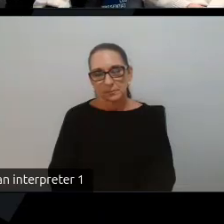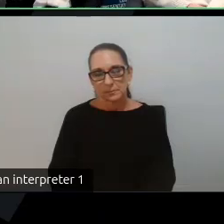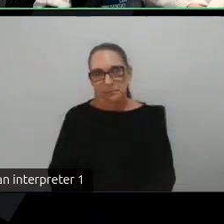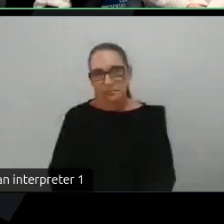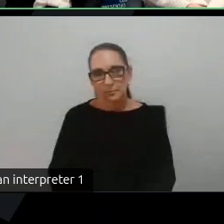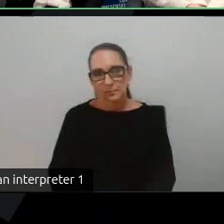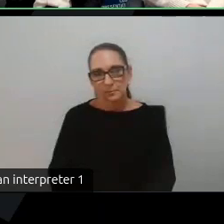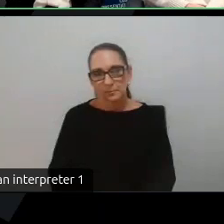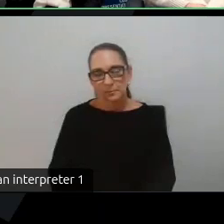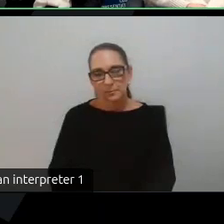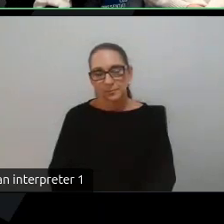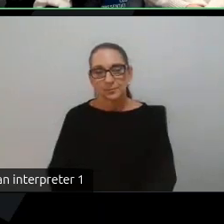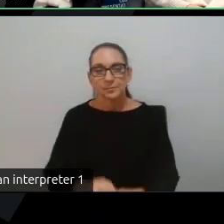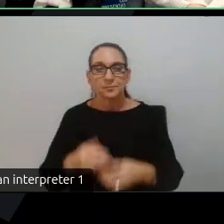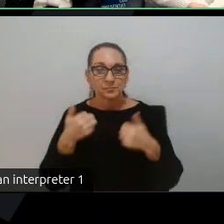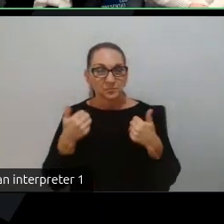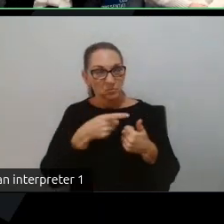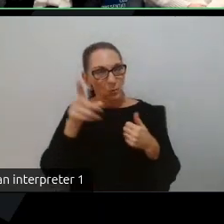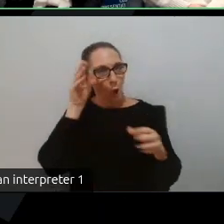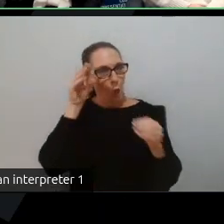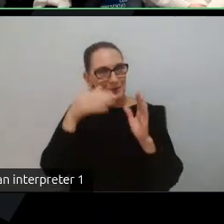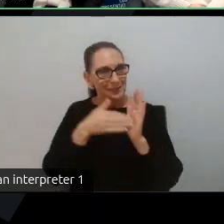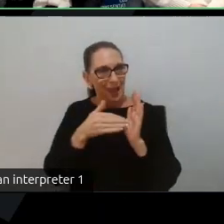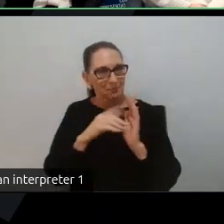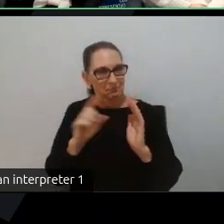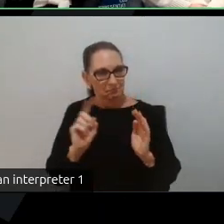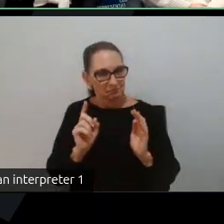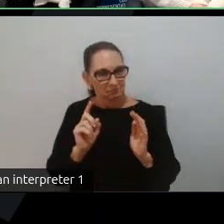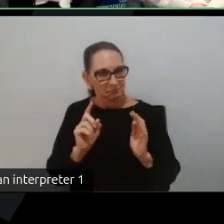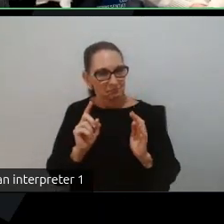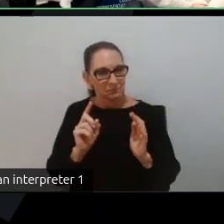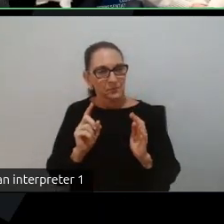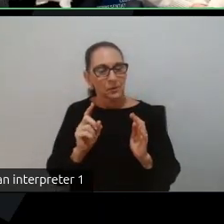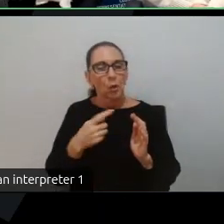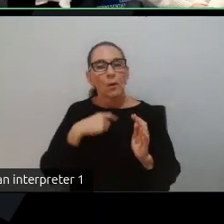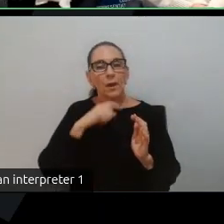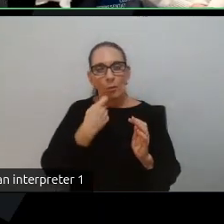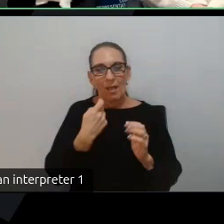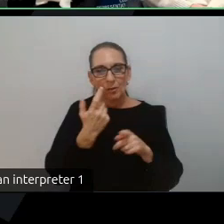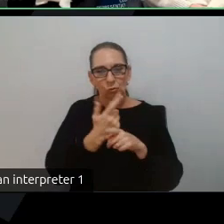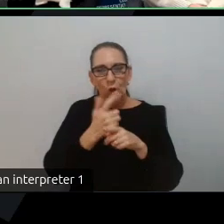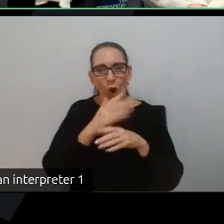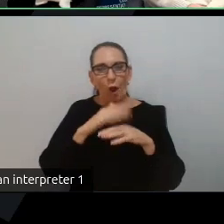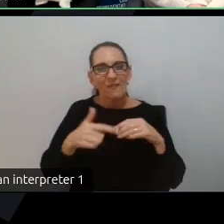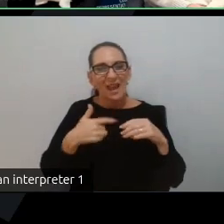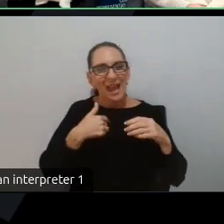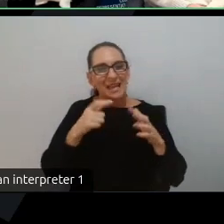Perfect. So, what you'll learn today, first Amanda will go through our dispute resolution services. Then she'll hand it